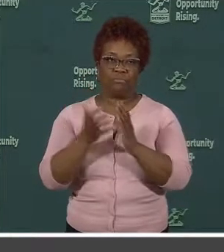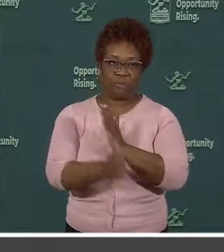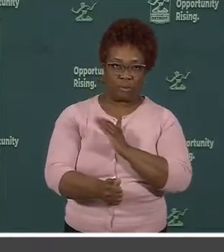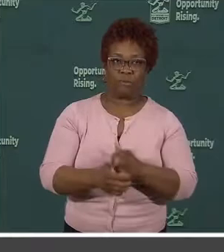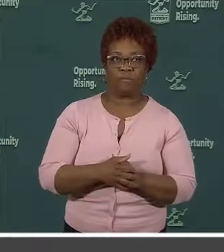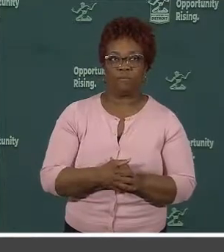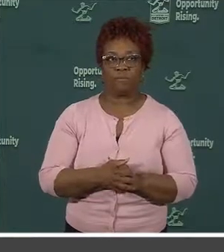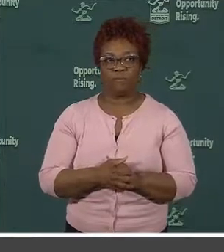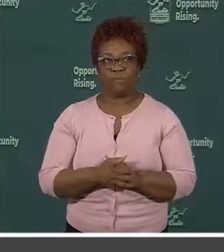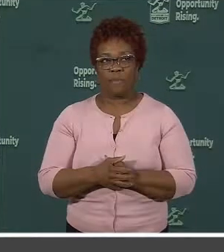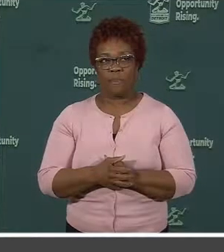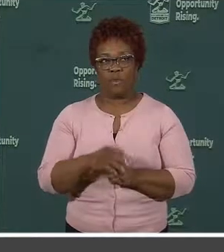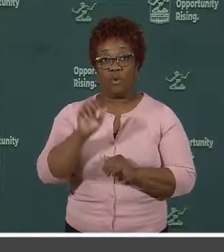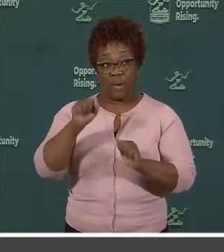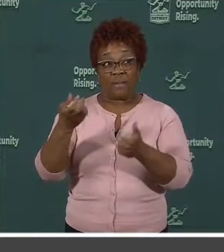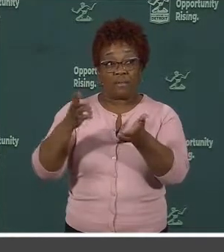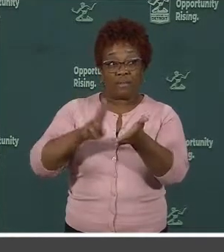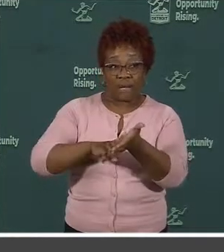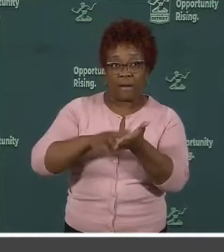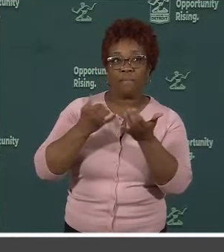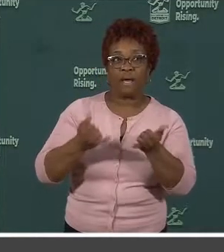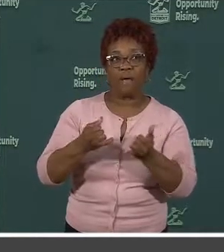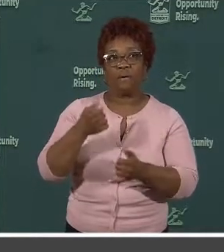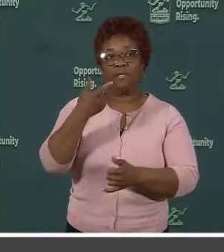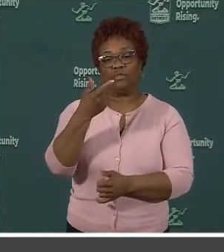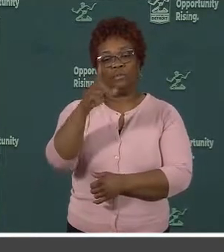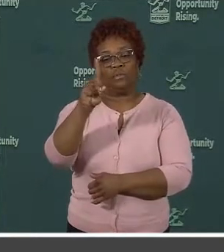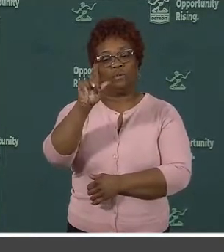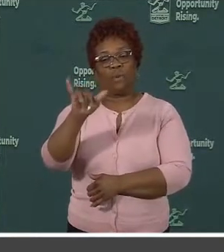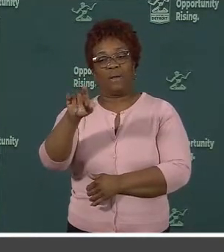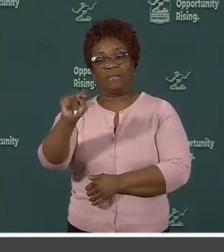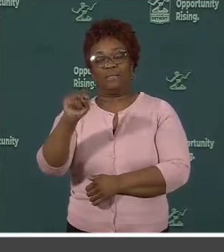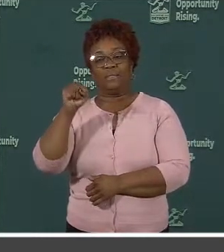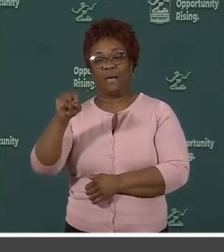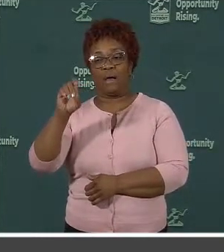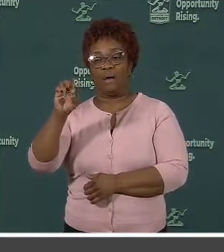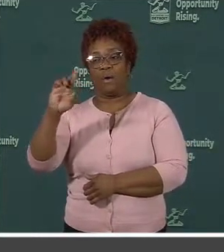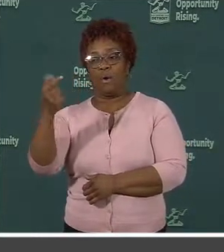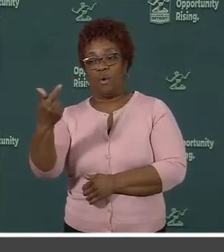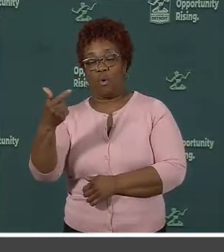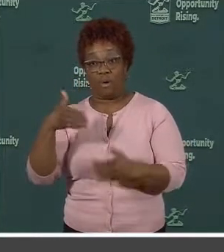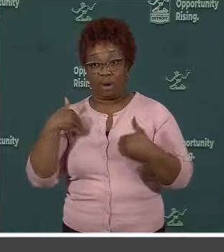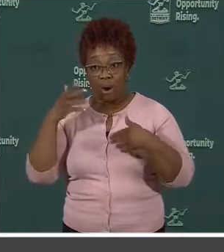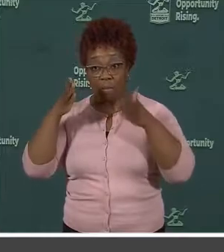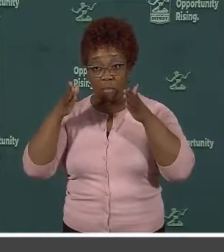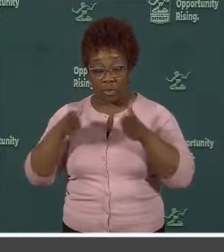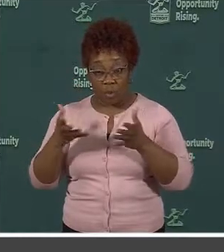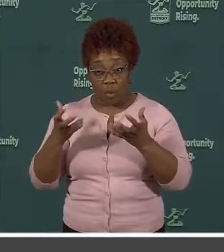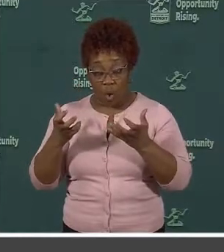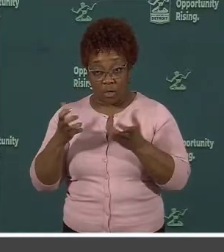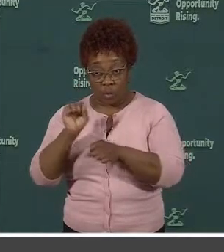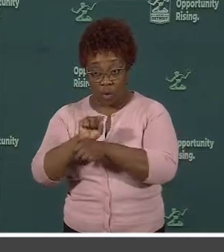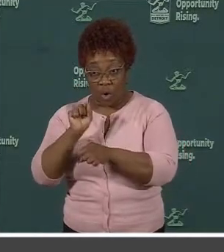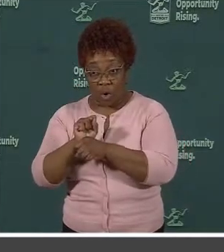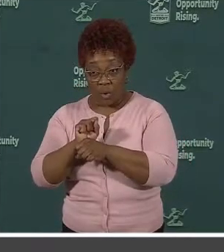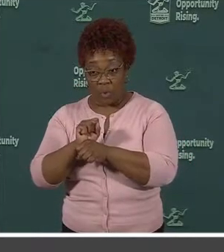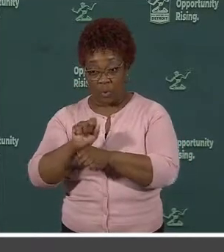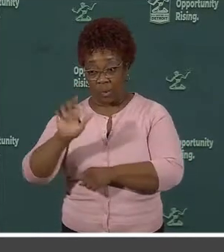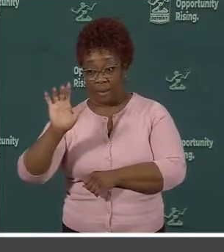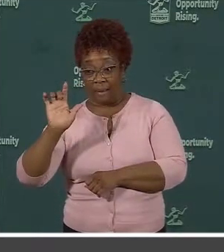SIGN UP RIGHT NOW GUITY BIG IF YOU'RE A YOUNG PERSON WHO WANTS TO WORK YOU CLICK ON APPLY AND IF YOU'RE AN EMPLOYER WHO'S